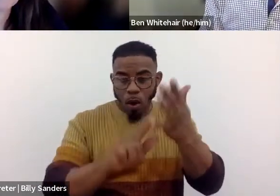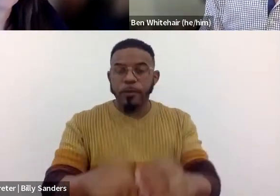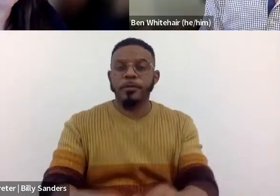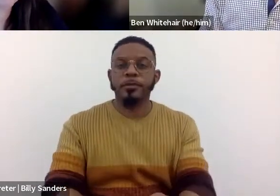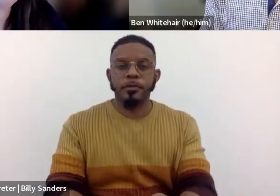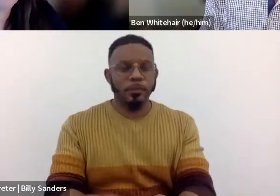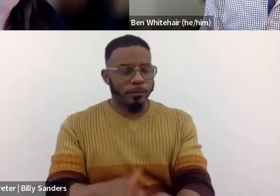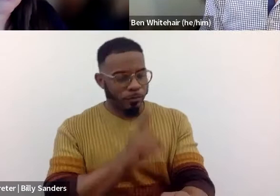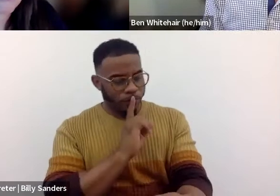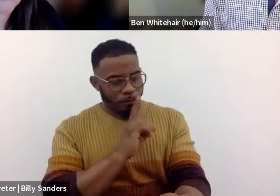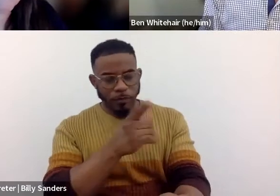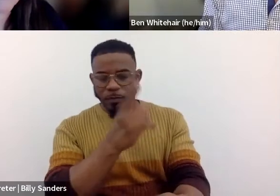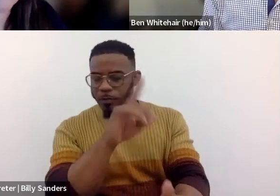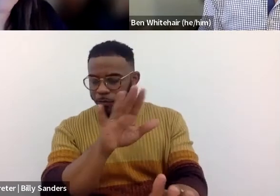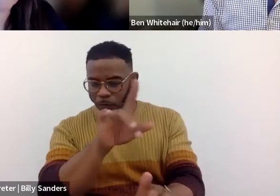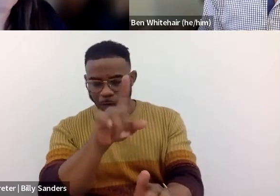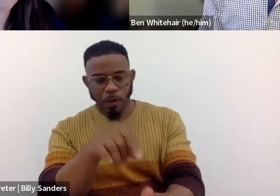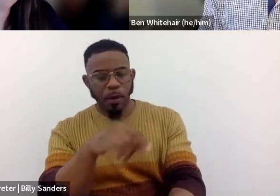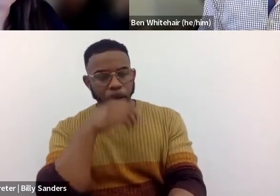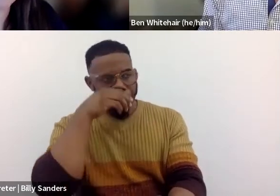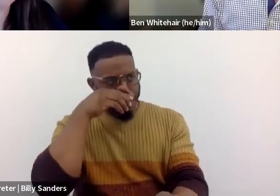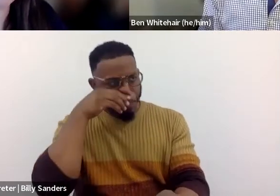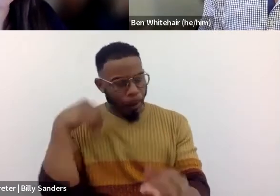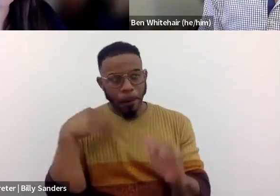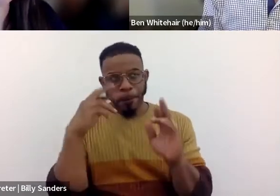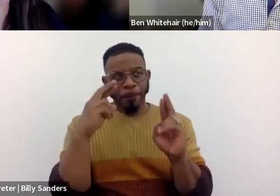Sure, and great question and I hope SAG-AFTRA